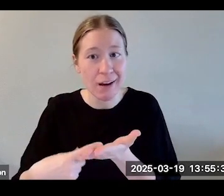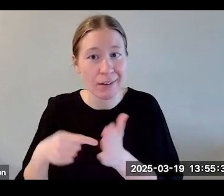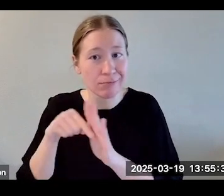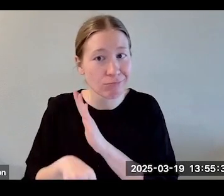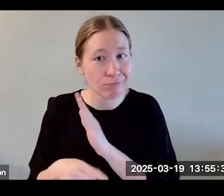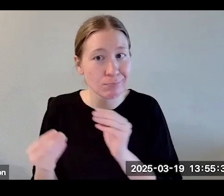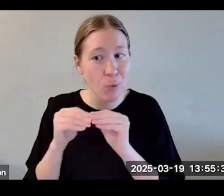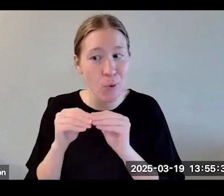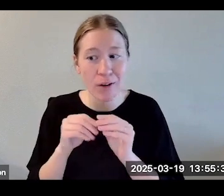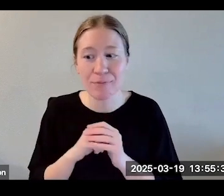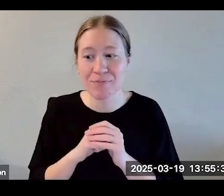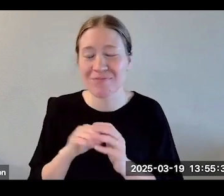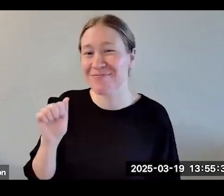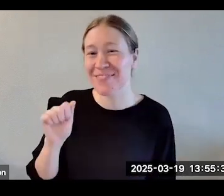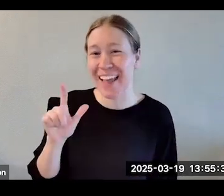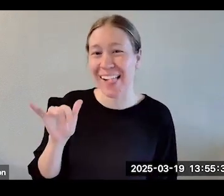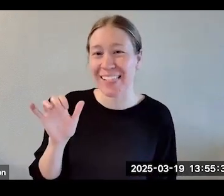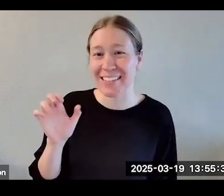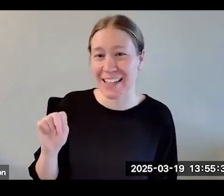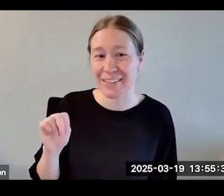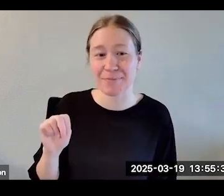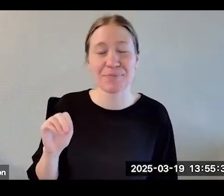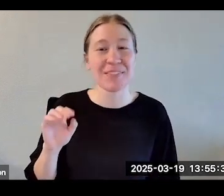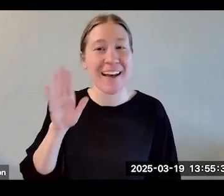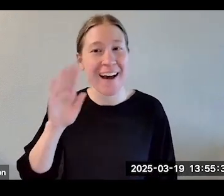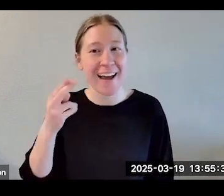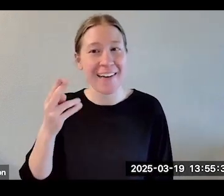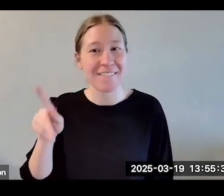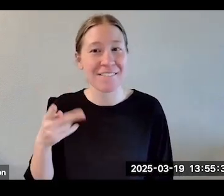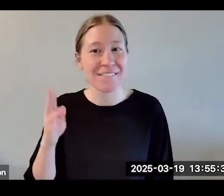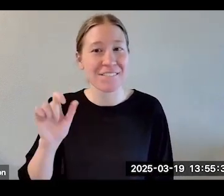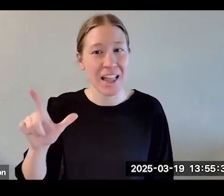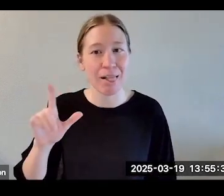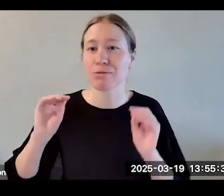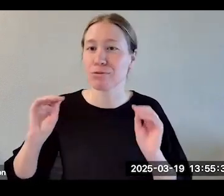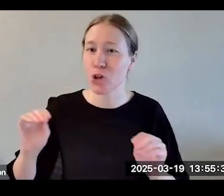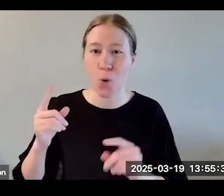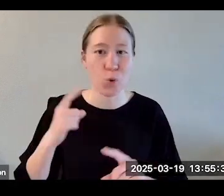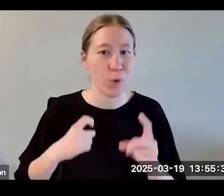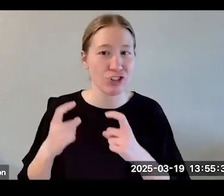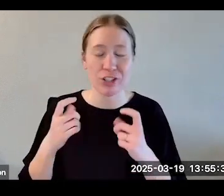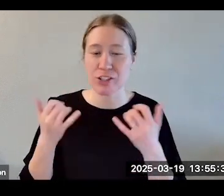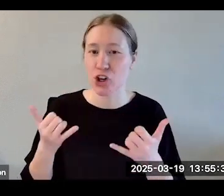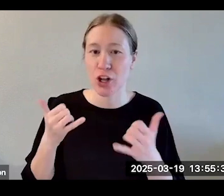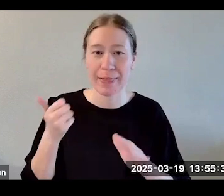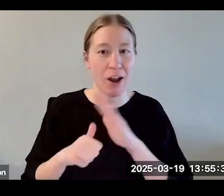[Allison] Hi, Phil. This is Allison. No questions currently in the Q&A at this time.